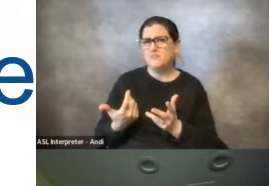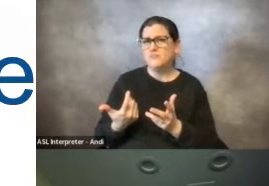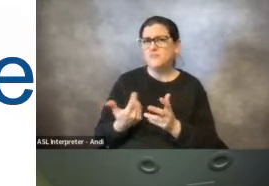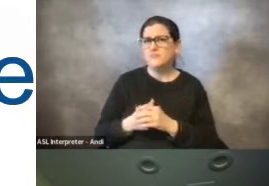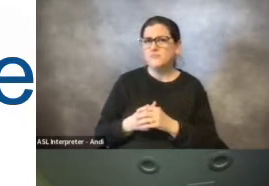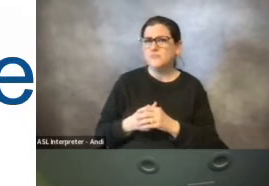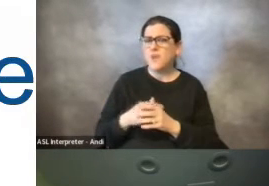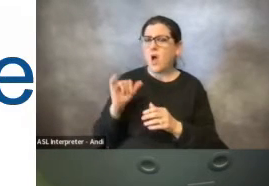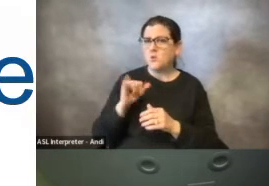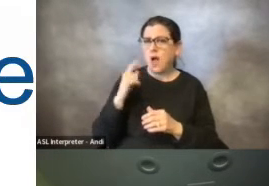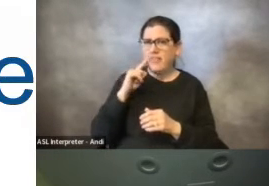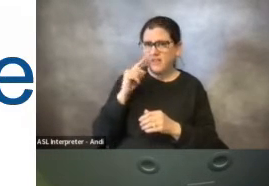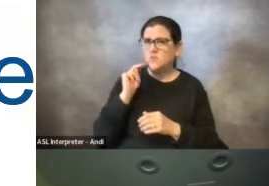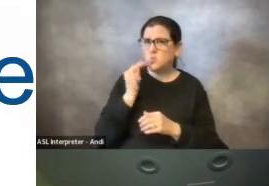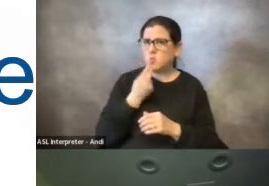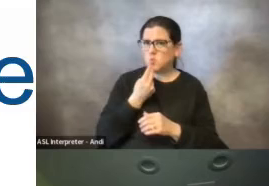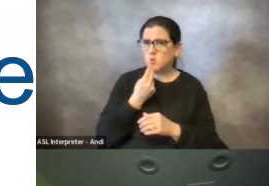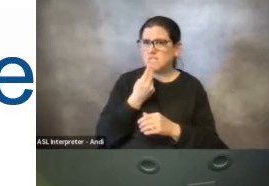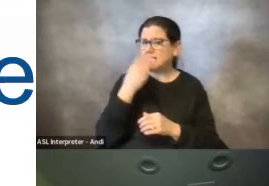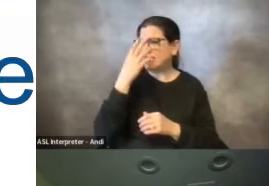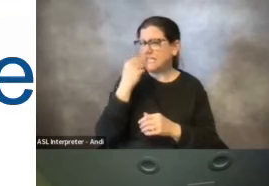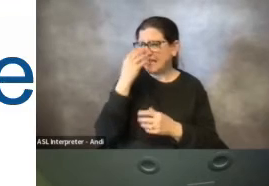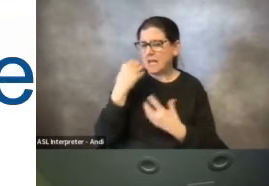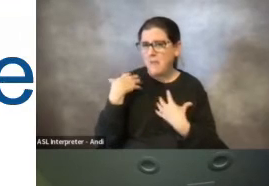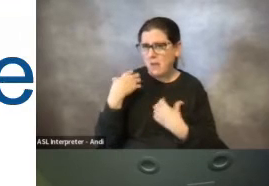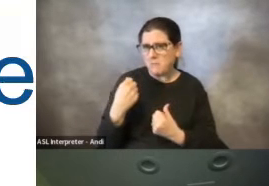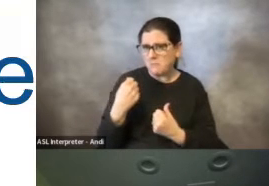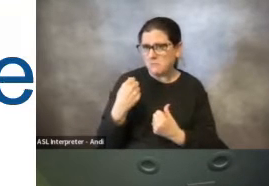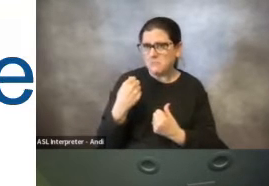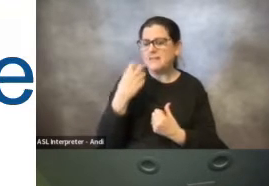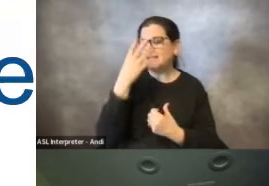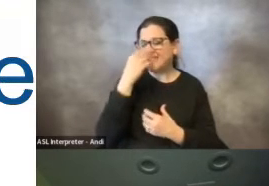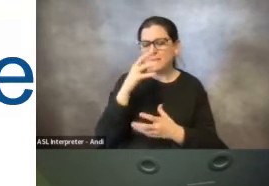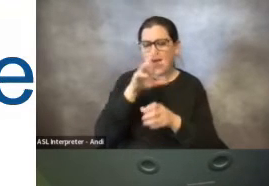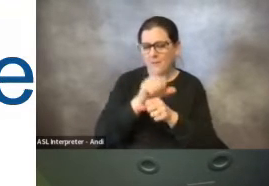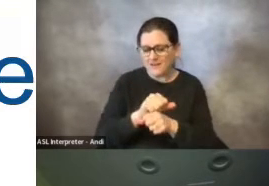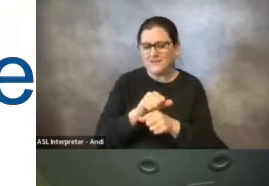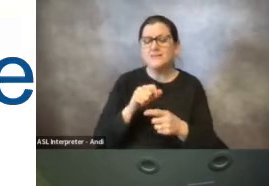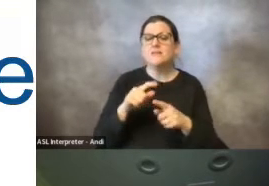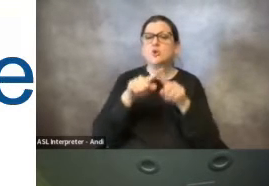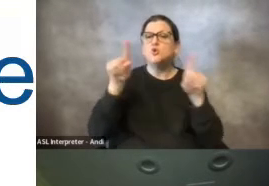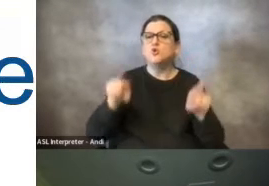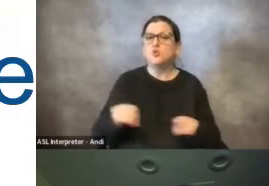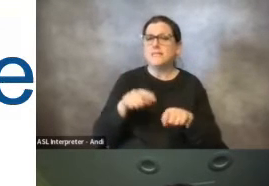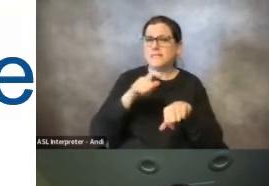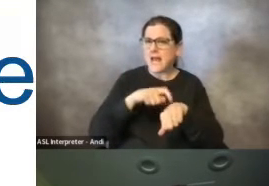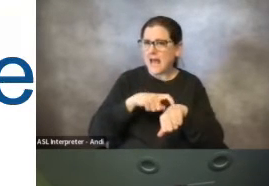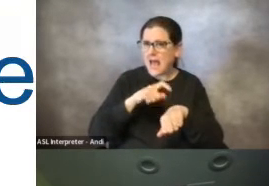nutrition, sleep habits, you know, screentime, etc, the all those things that, you know, we know, is good for everybody,